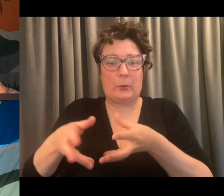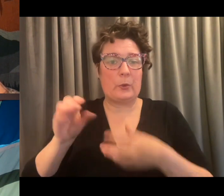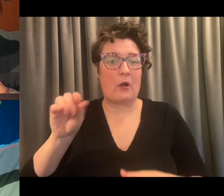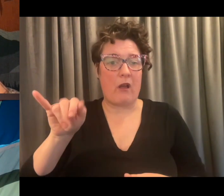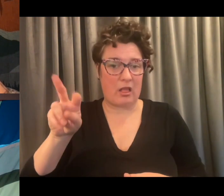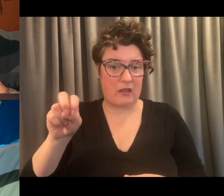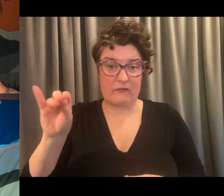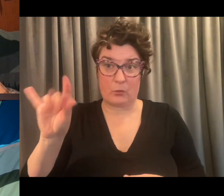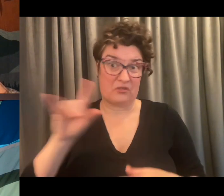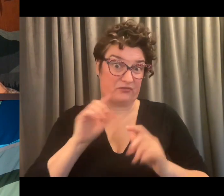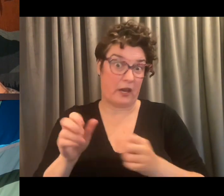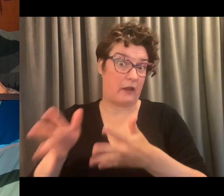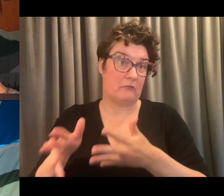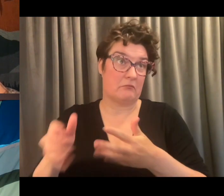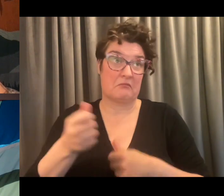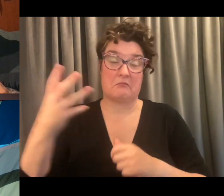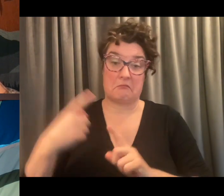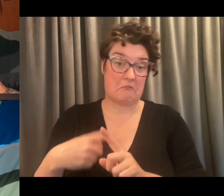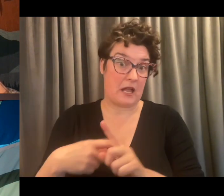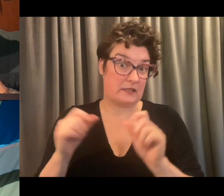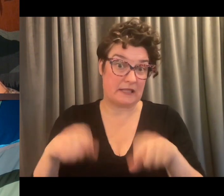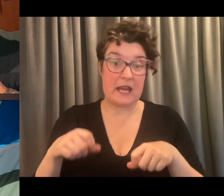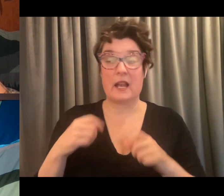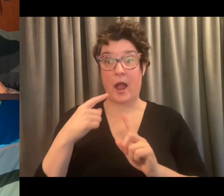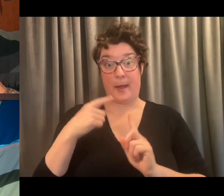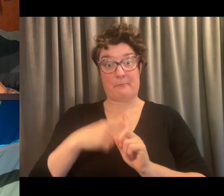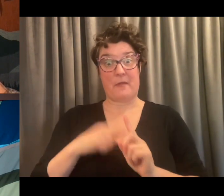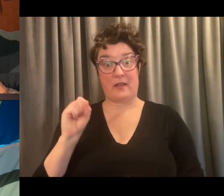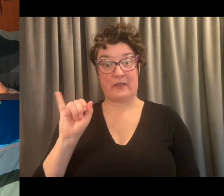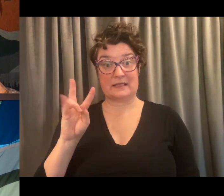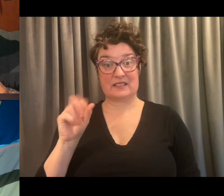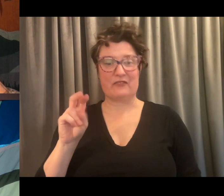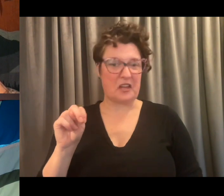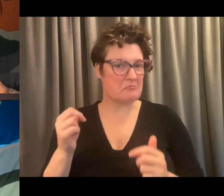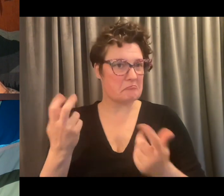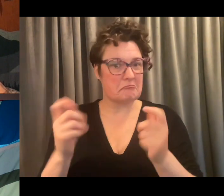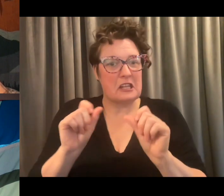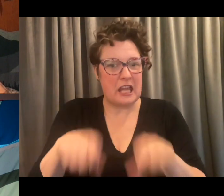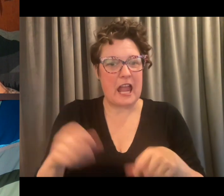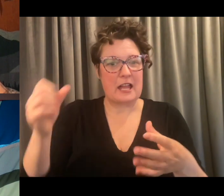months and Sivan is a time you could strain them and, make your perfumed